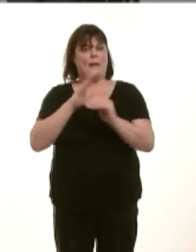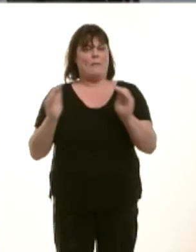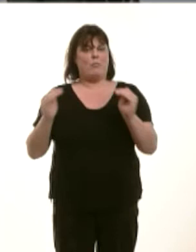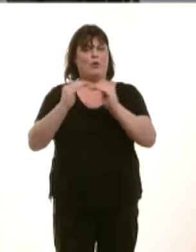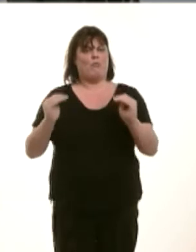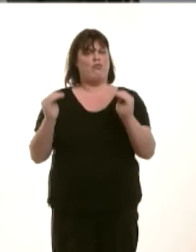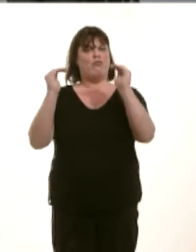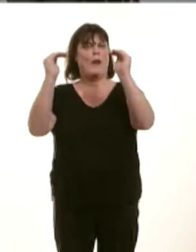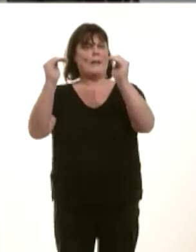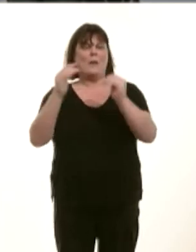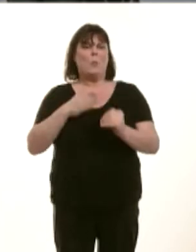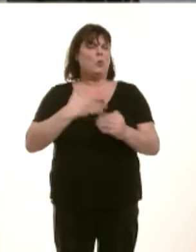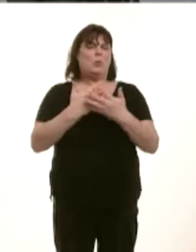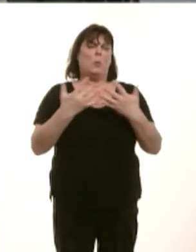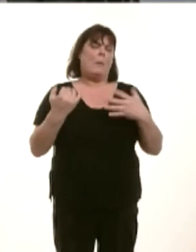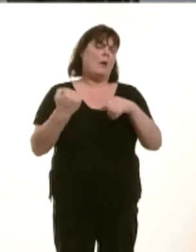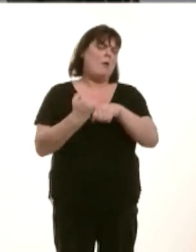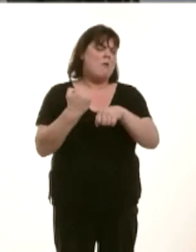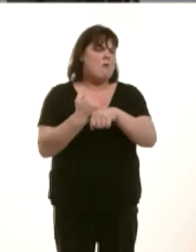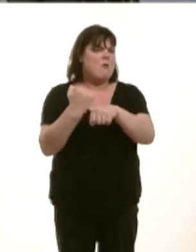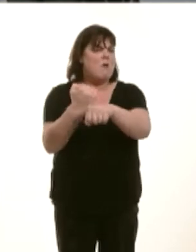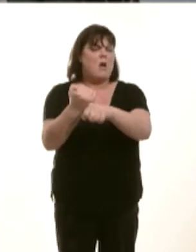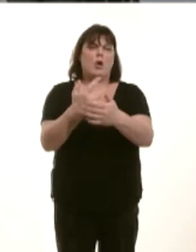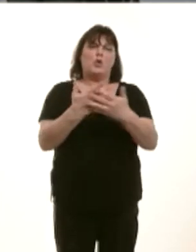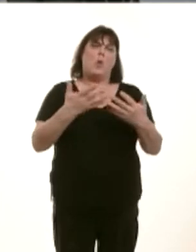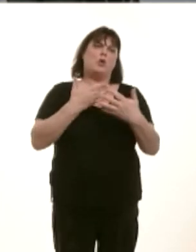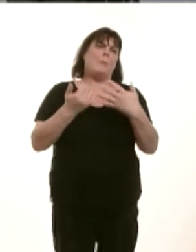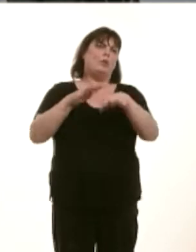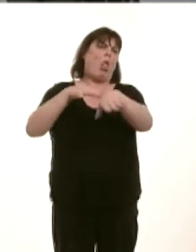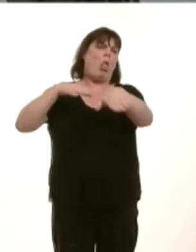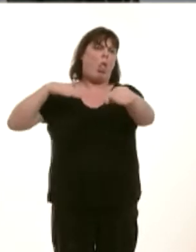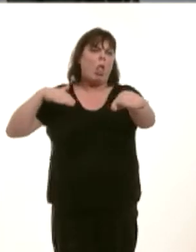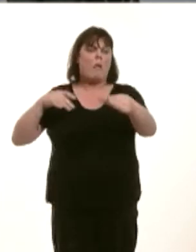to be disruption in many Valleys communitiesómore than would otherwise be the caseóand the